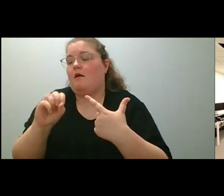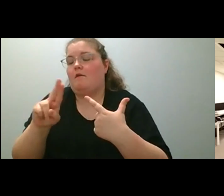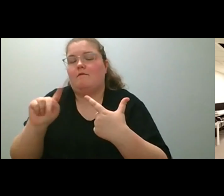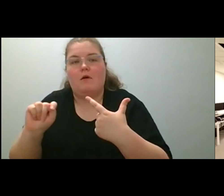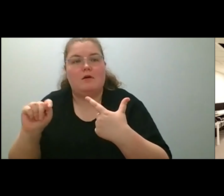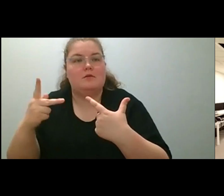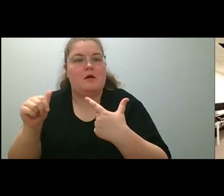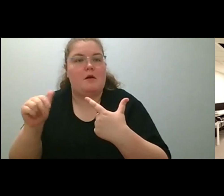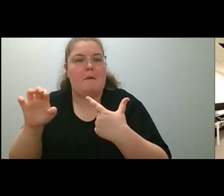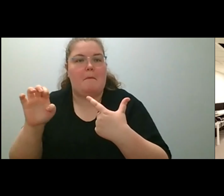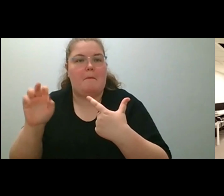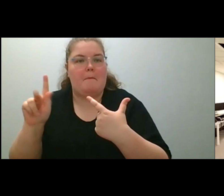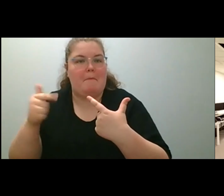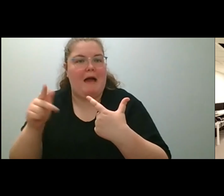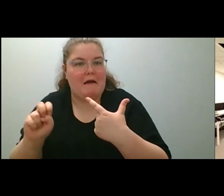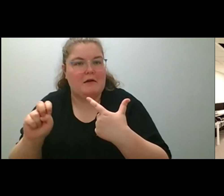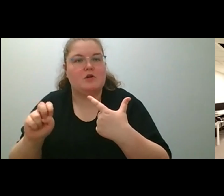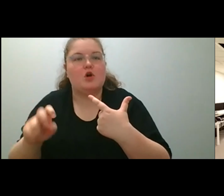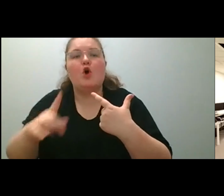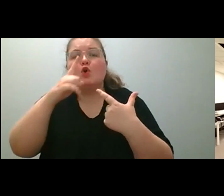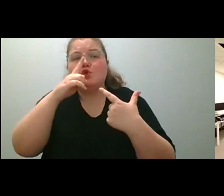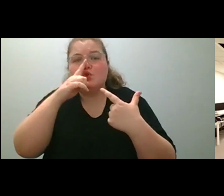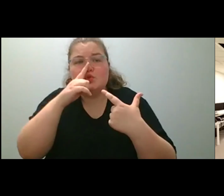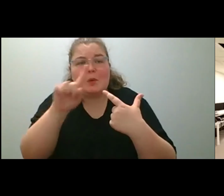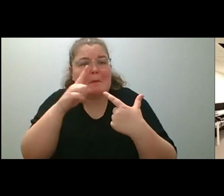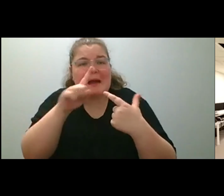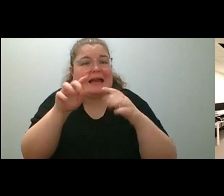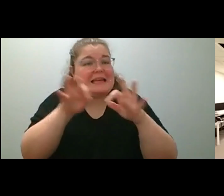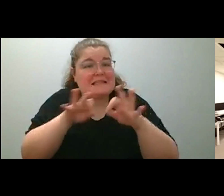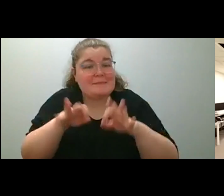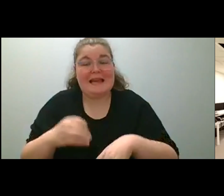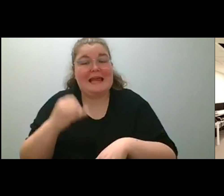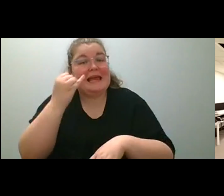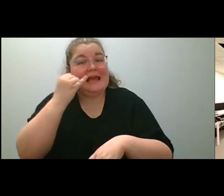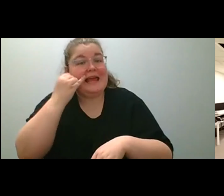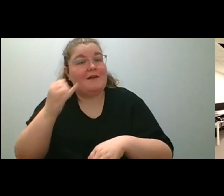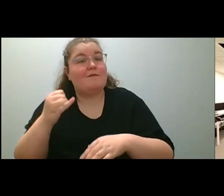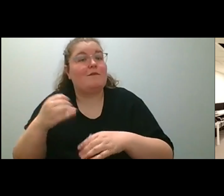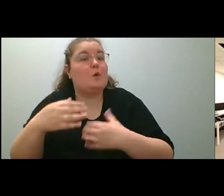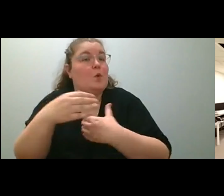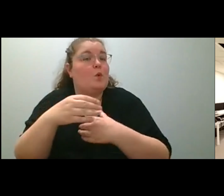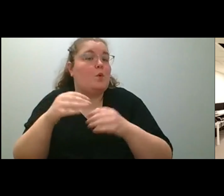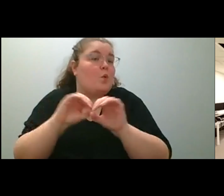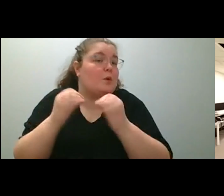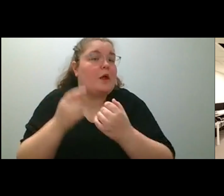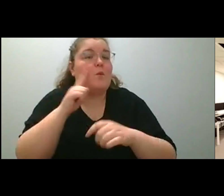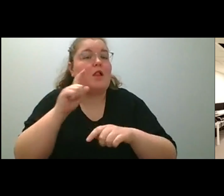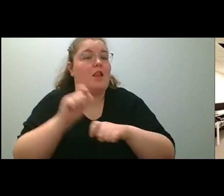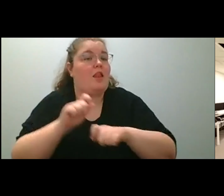some things to think about for someone, if they're going to send over a document that they may want to put together before they send it to us?